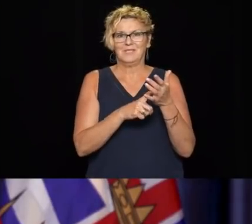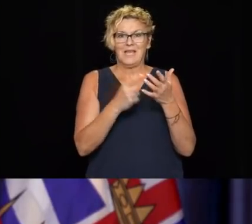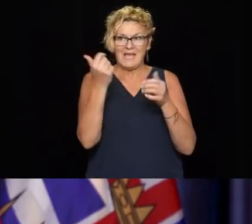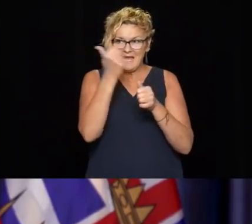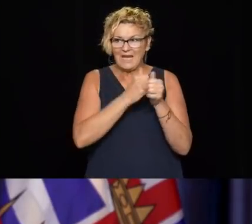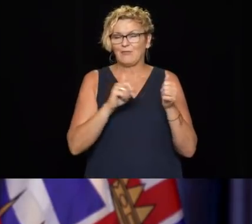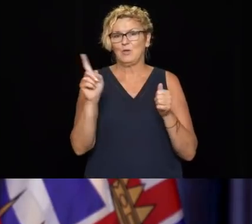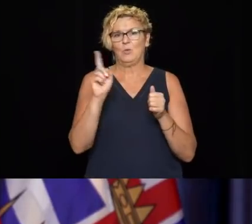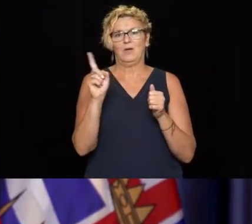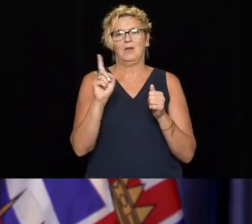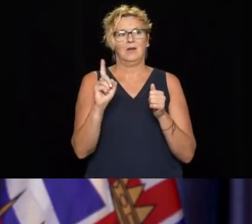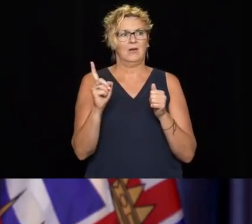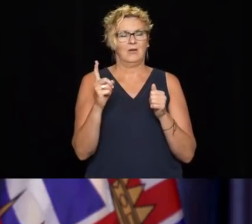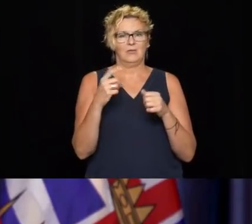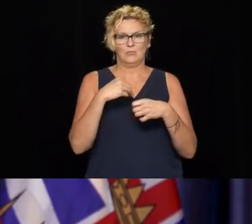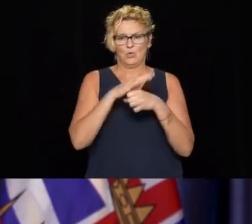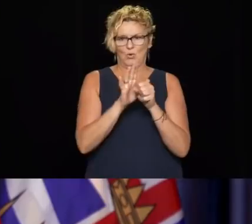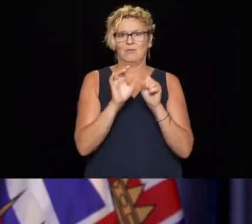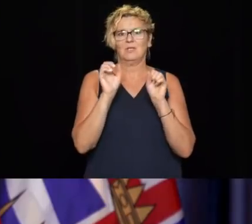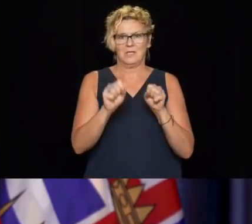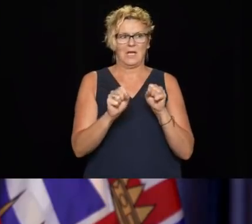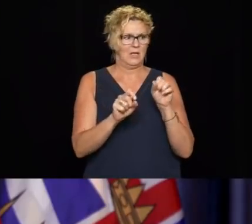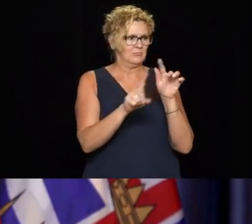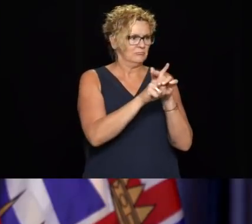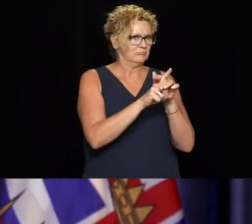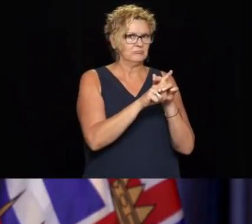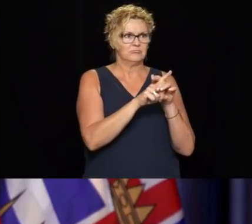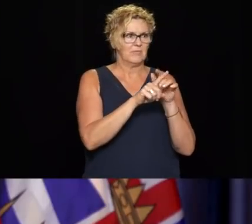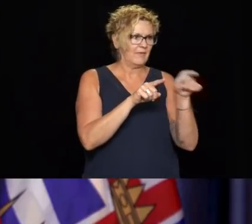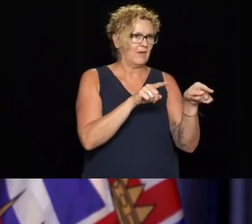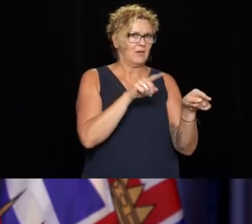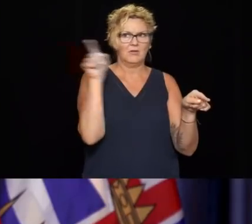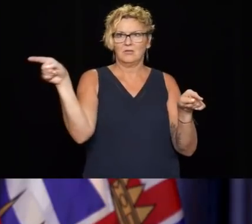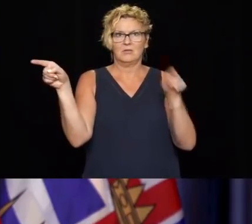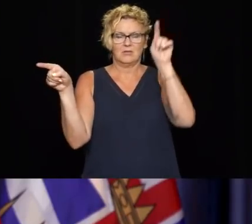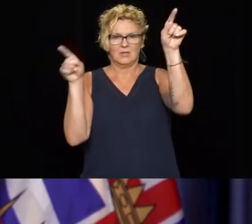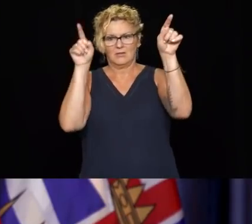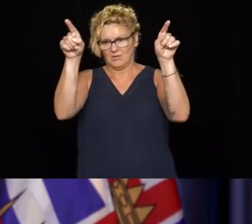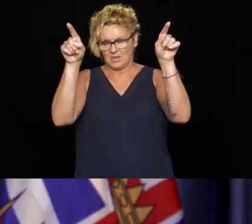public health measures, the measures to suppress transmission should be provincewide is that there is no place and no community